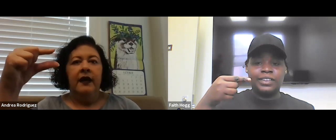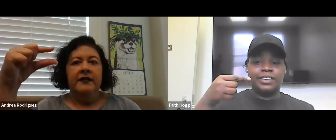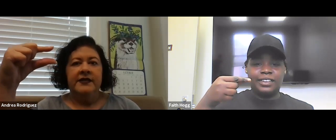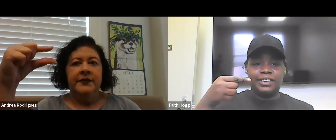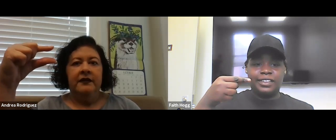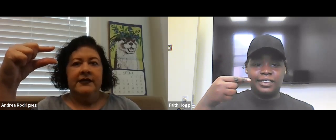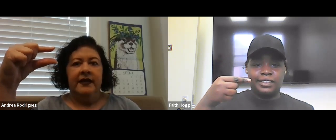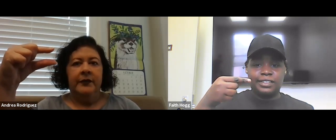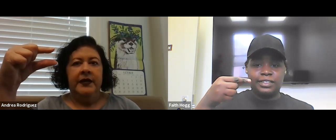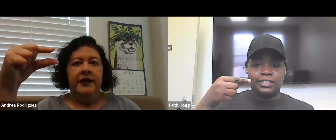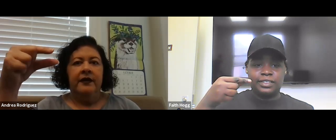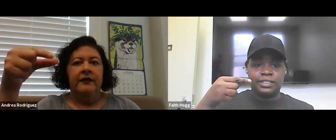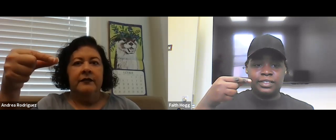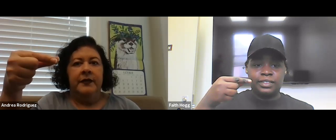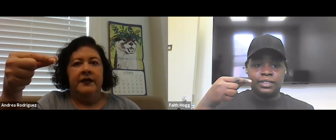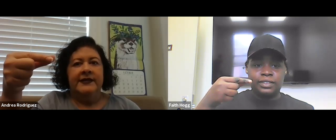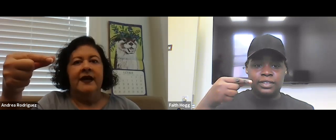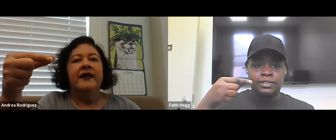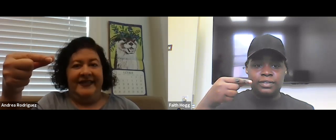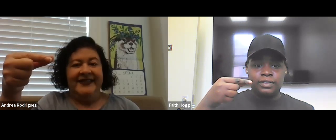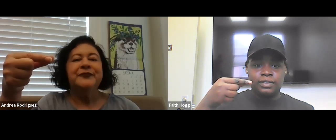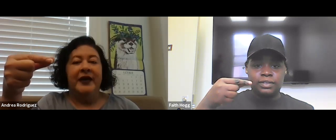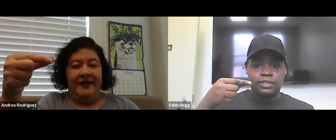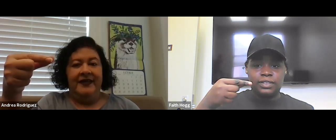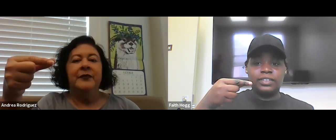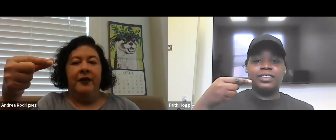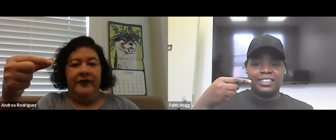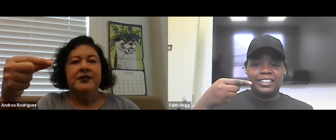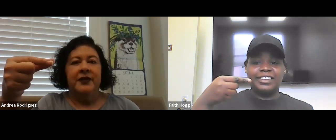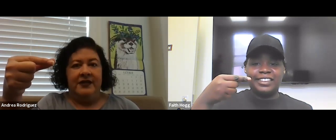This is what it looks like up here, but the sign is this way in the perfect direction